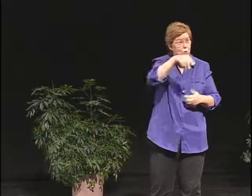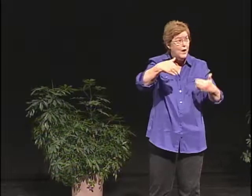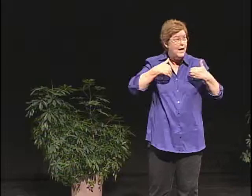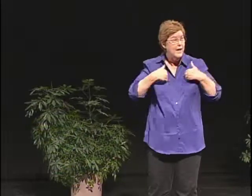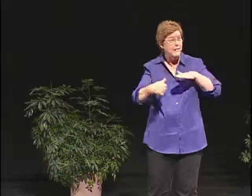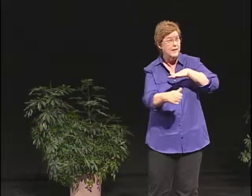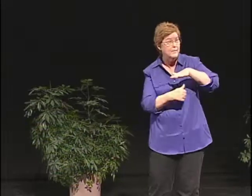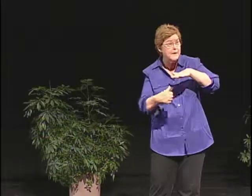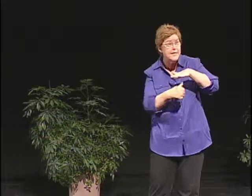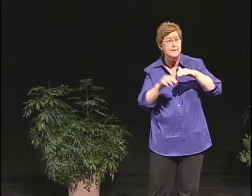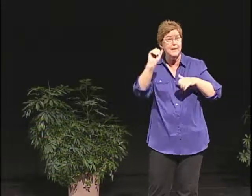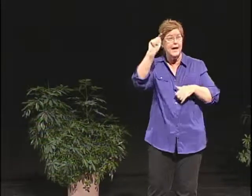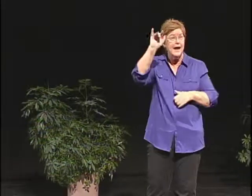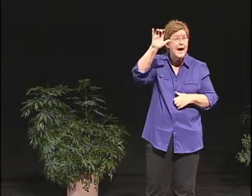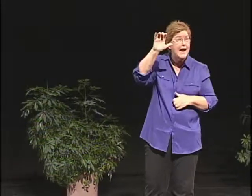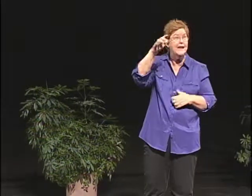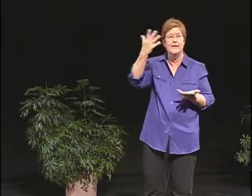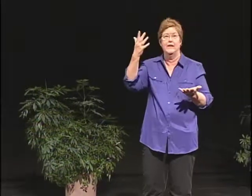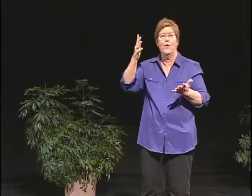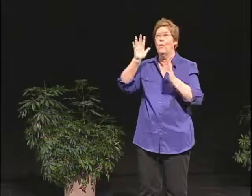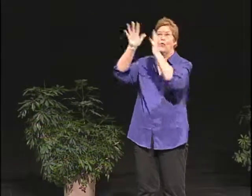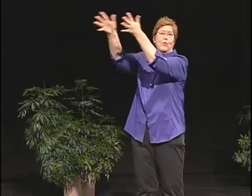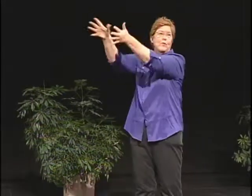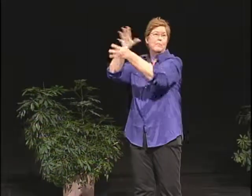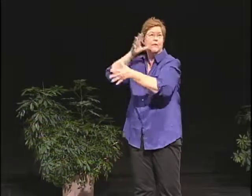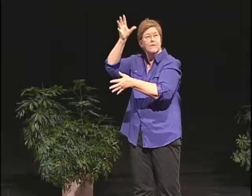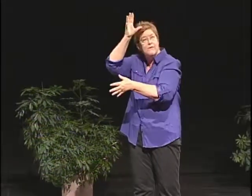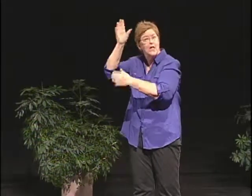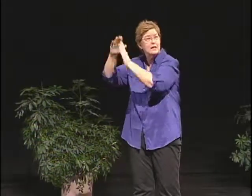Now, if you happen to have some items that you've put aside